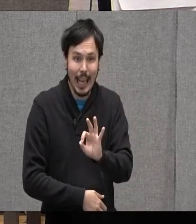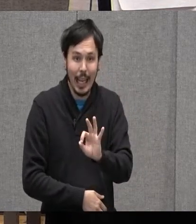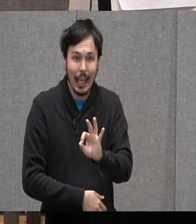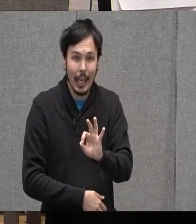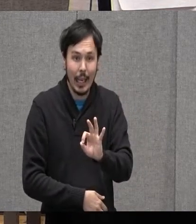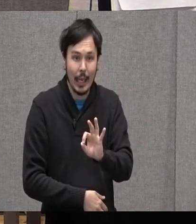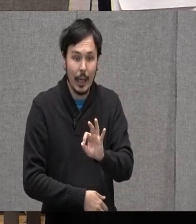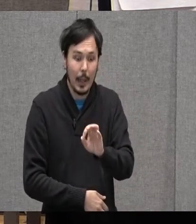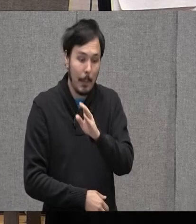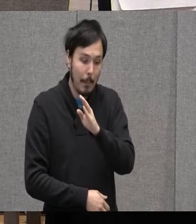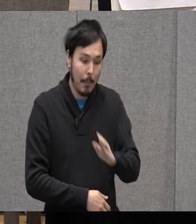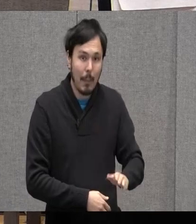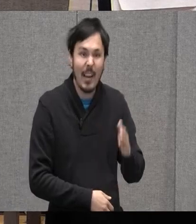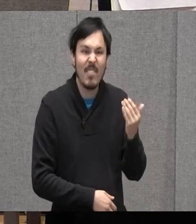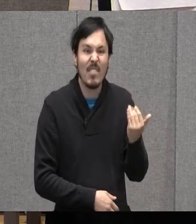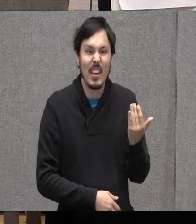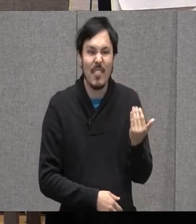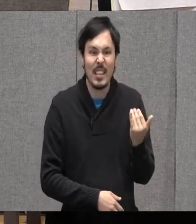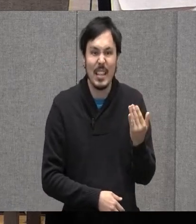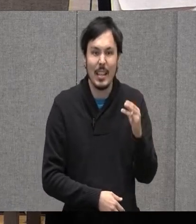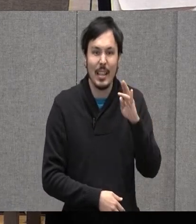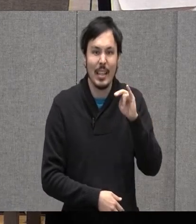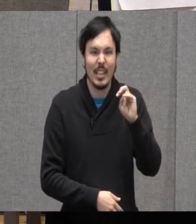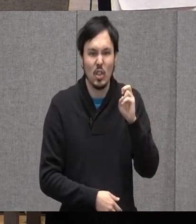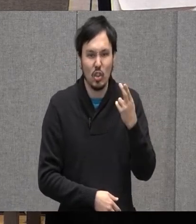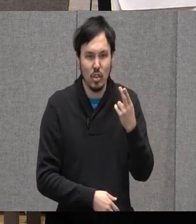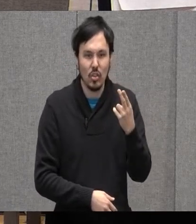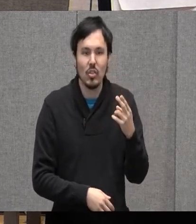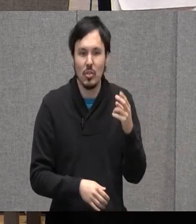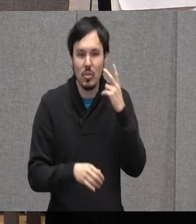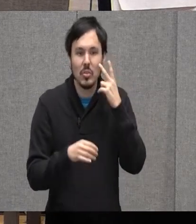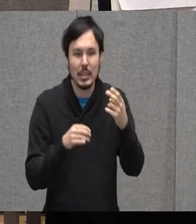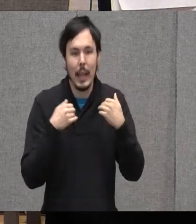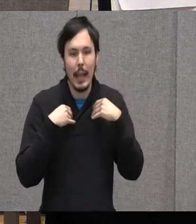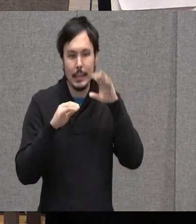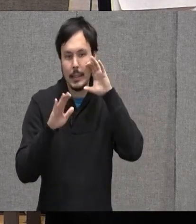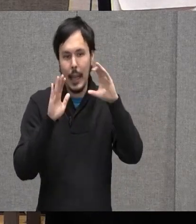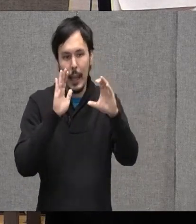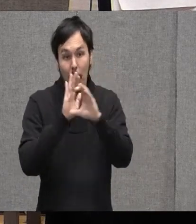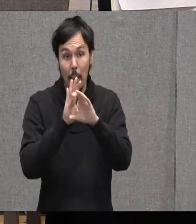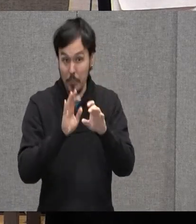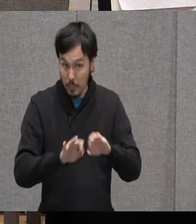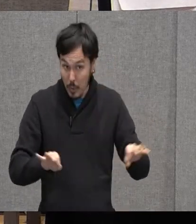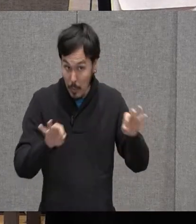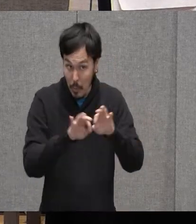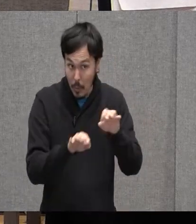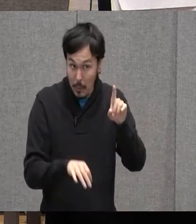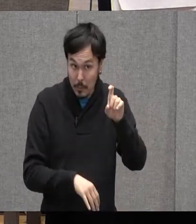and then they have a diagram for us. Is this important information? Yeah, right?